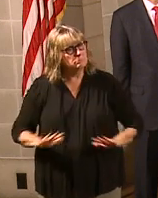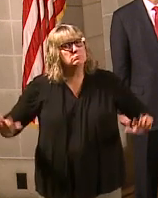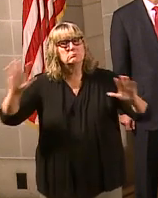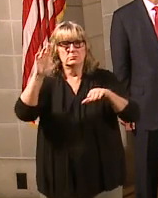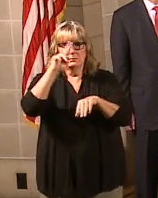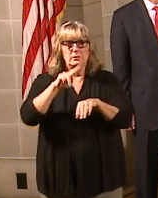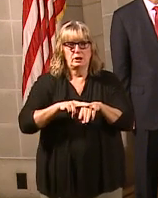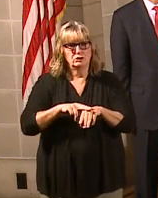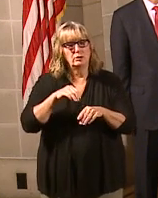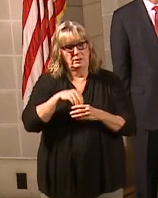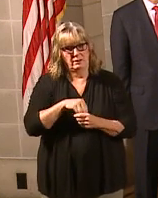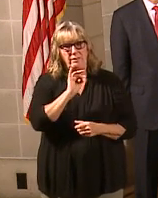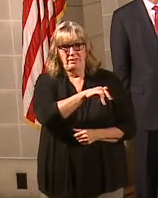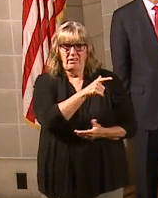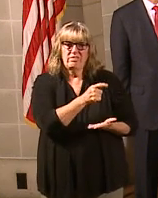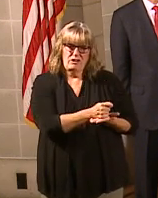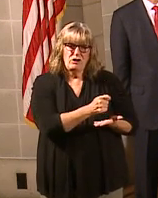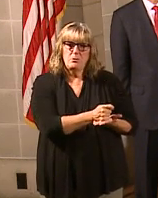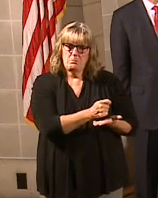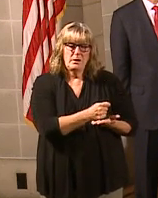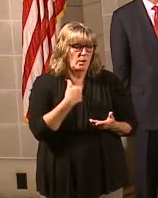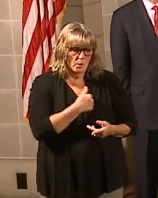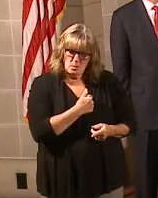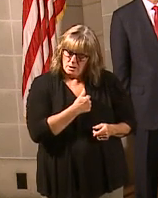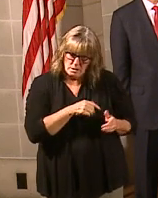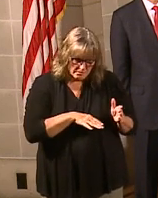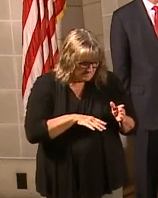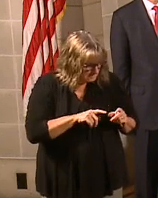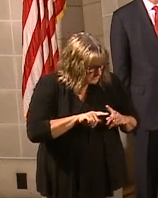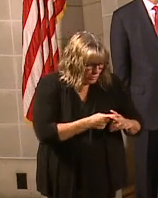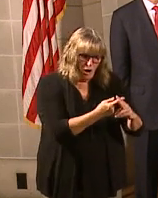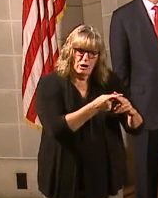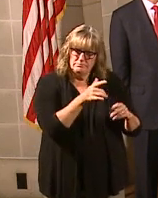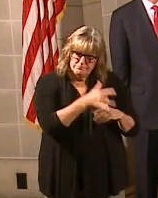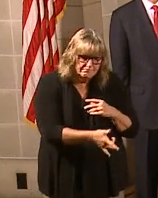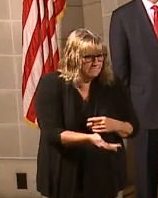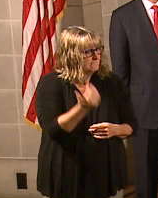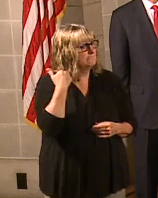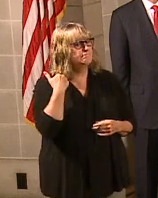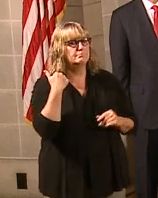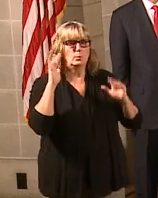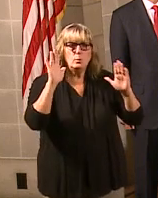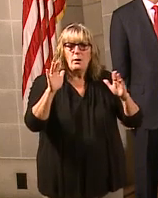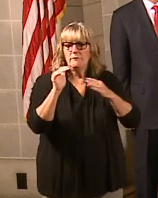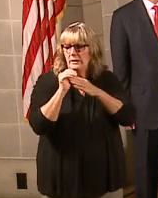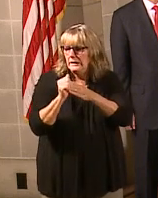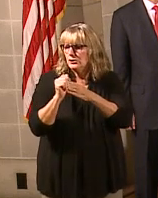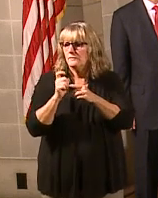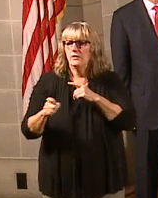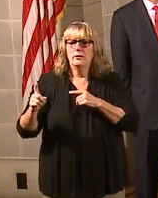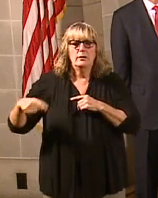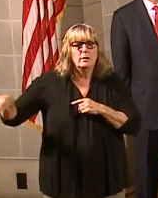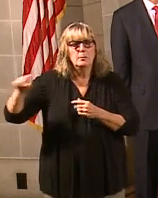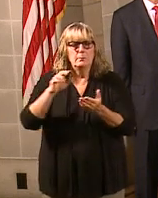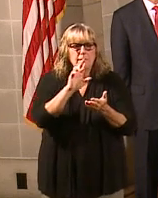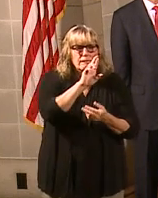CURRENTLY NEBRASKA, I WANT TO SAY, ALMOST LEADS THE NATION IN MONOCLONAL ANTIBODY THERAPY.